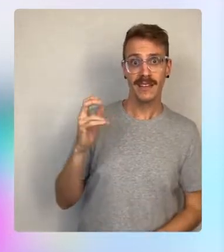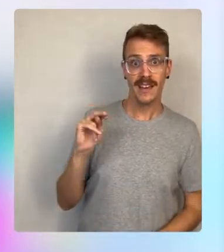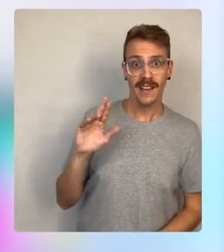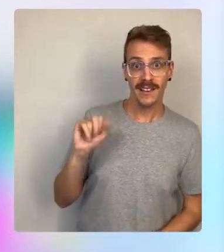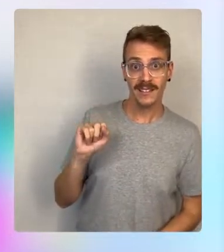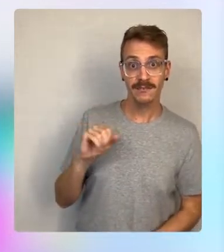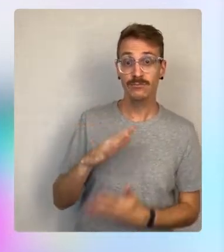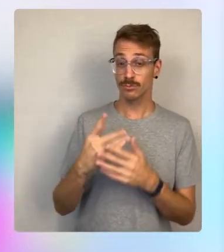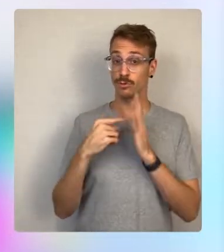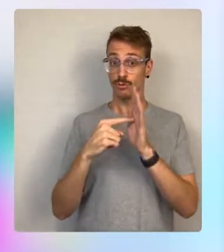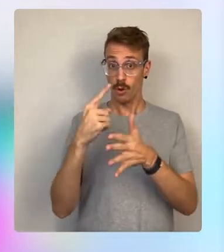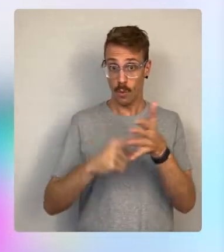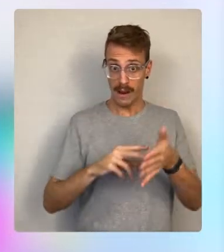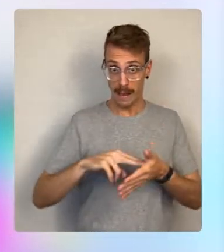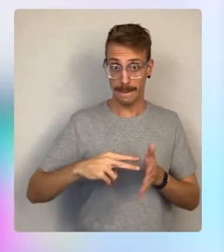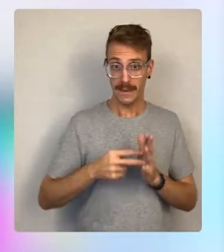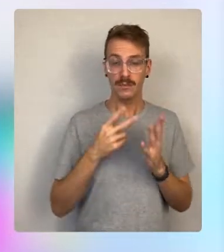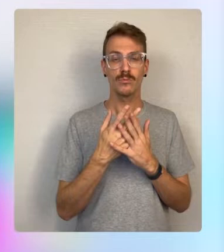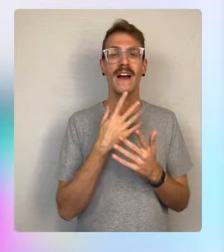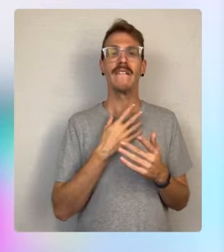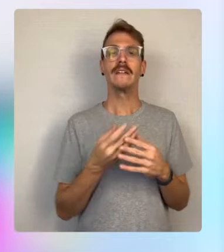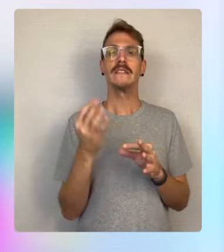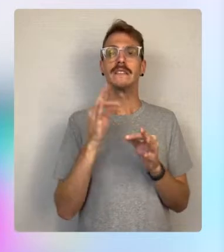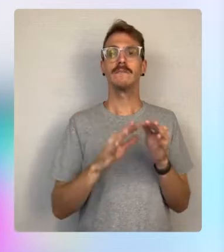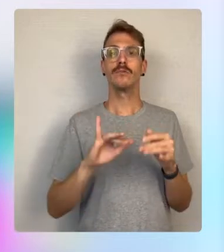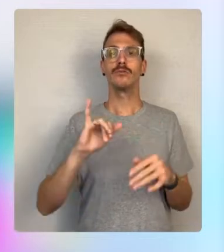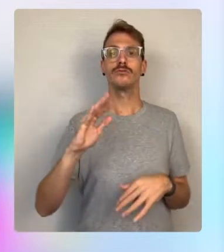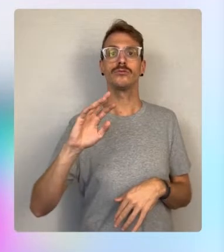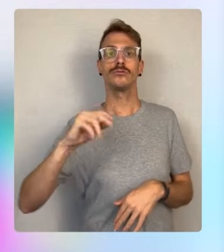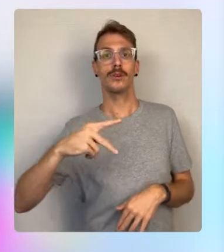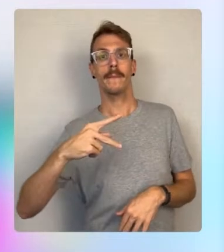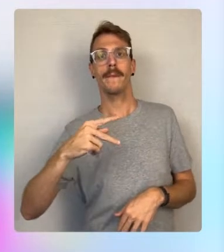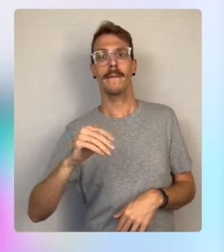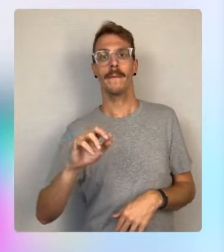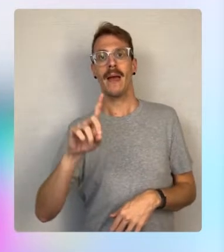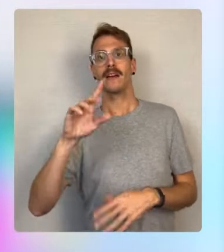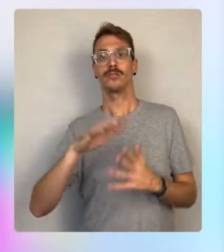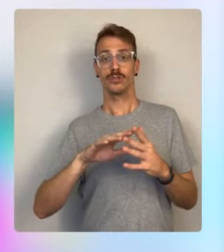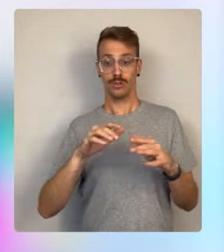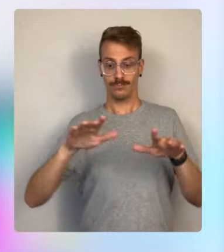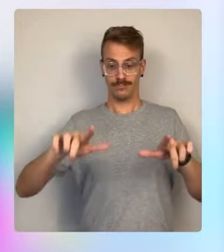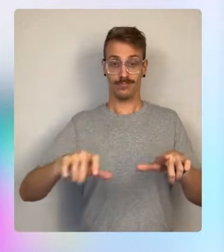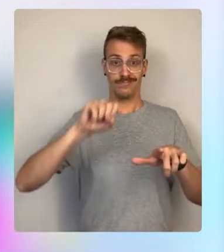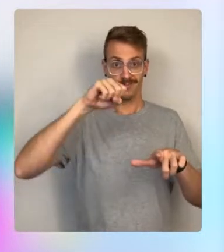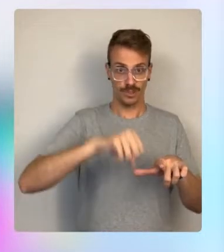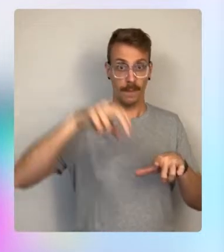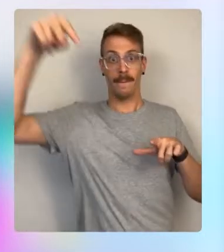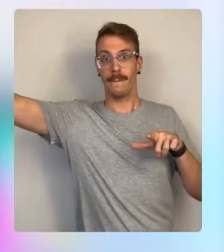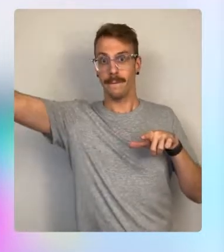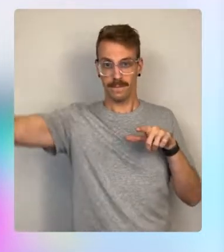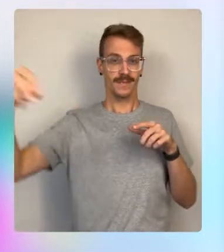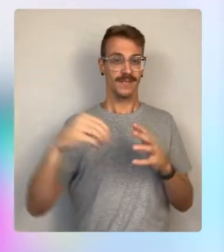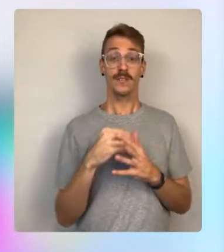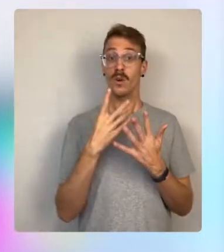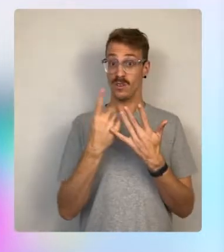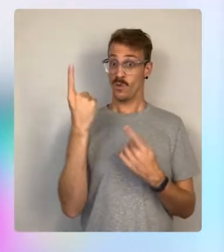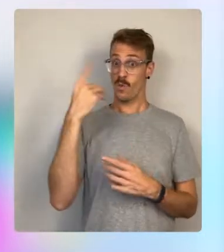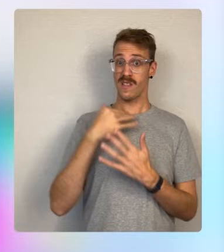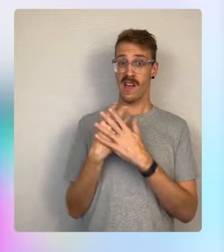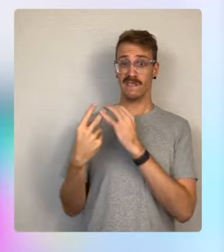To help show you what I mean, we'll start with a simple jump pad for crossing these building gaps. Here's a jump pad that I saved in my personal library.